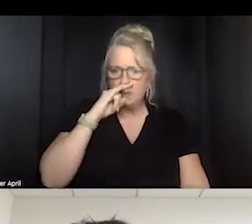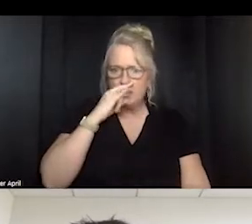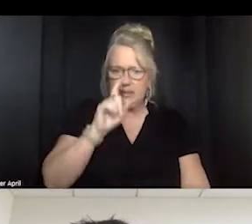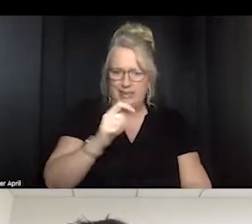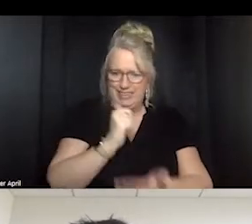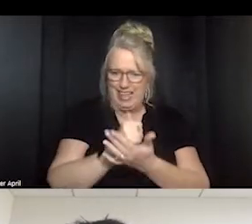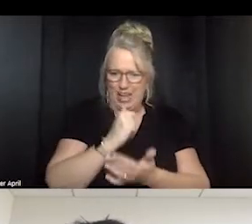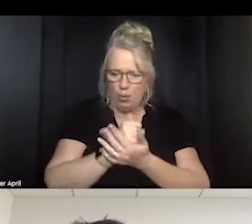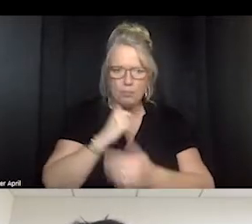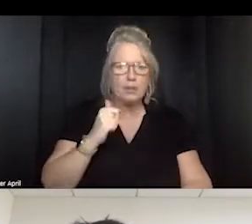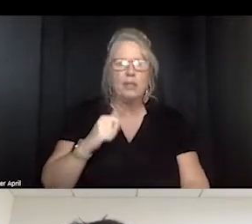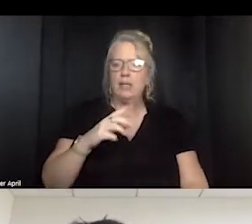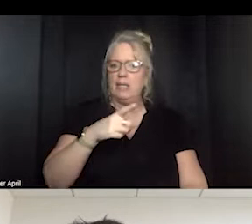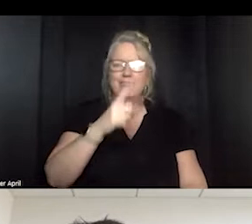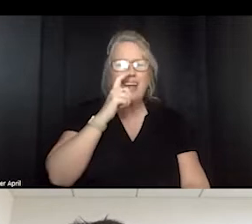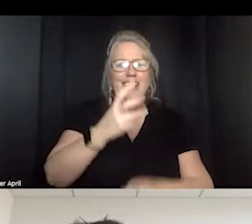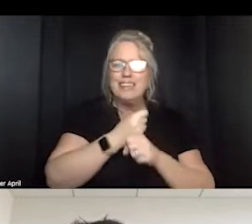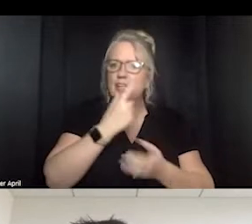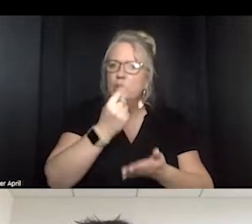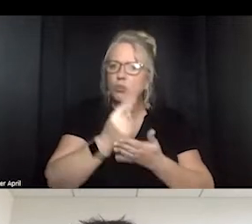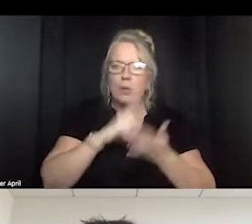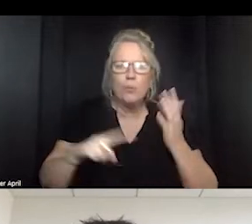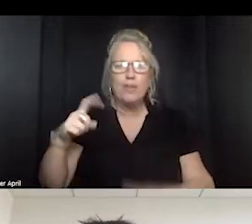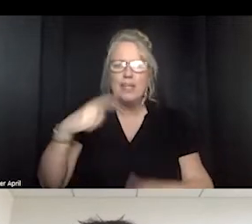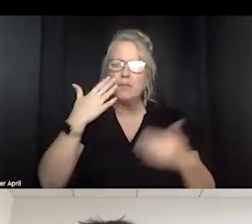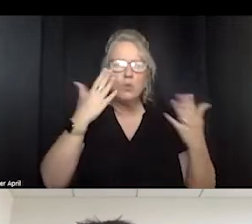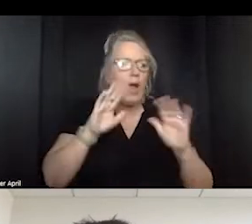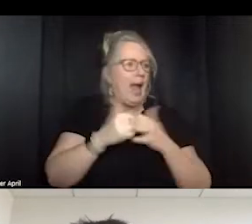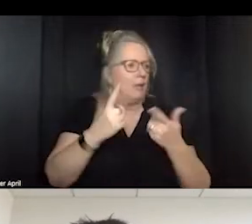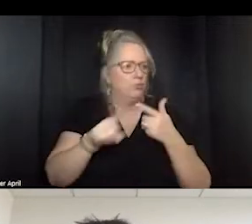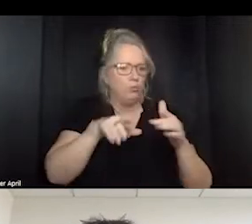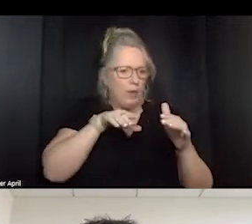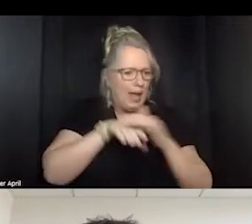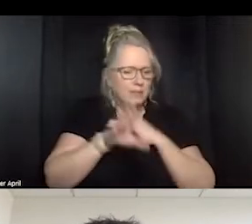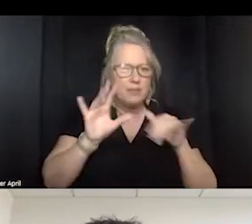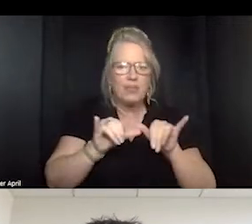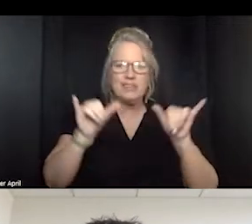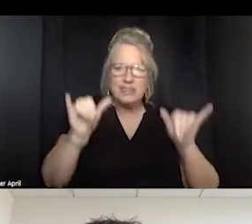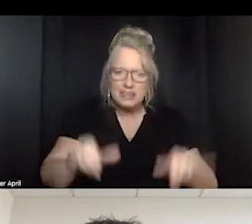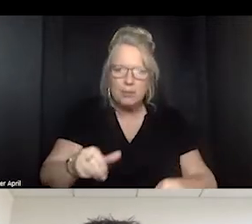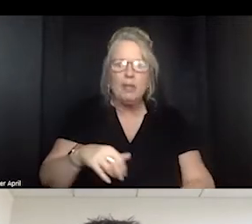JUST NOT GETTING THE TREATMENT THEY NEED. THEY DON'T HAVE A WAY TO ACCESS THE SYSTEM. YOU KNOW,